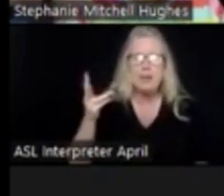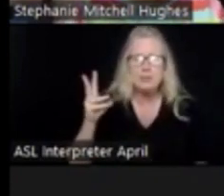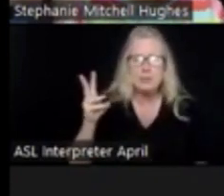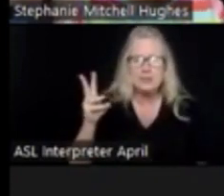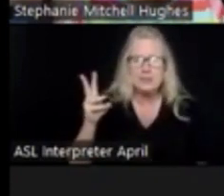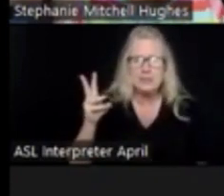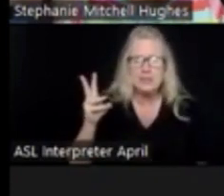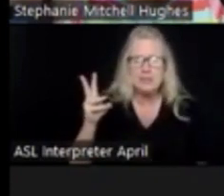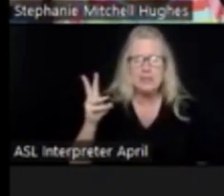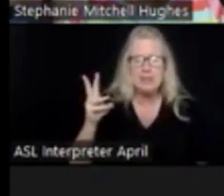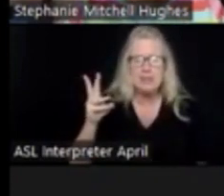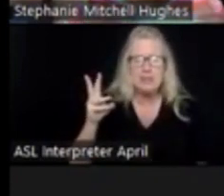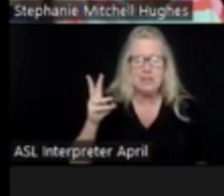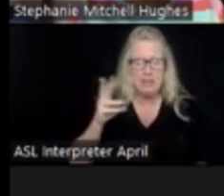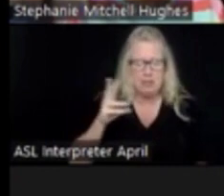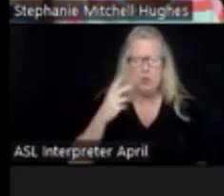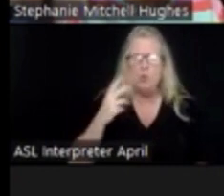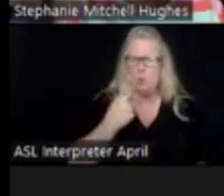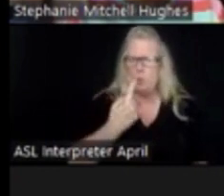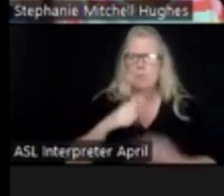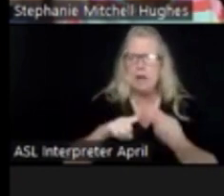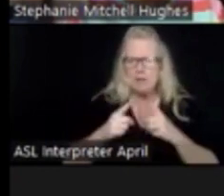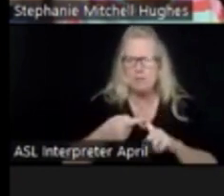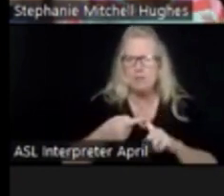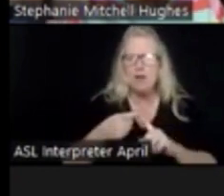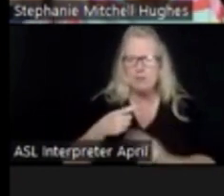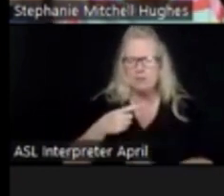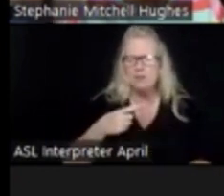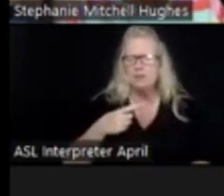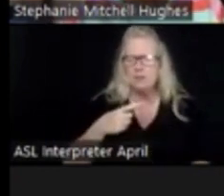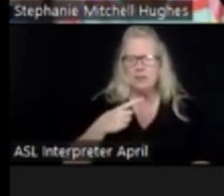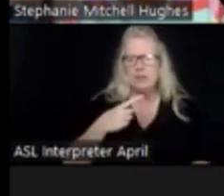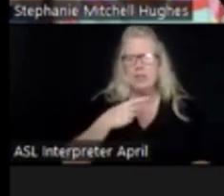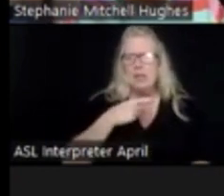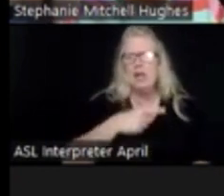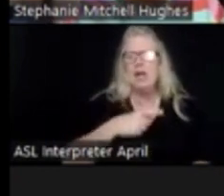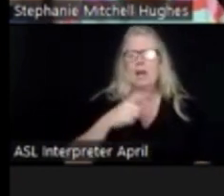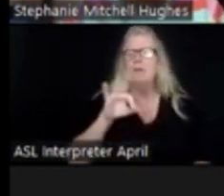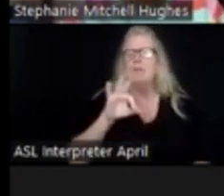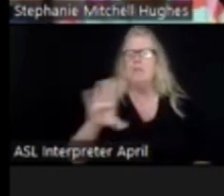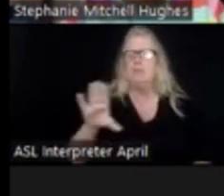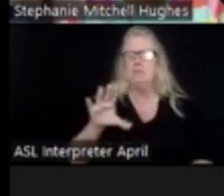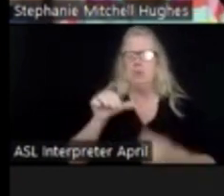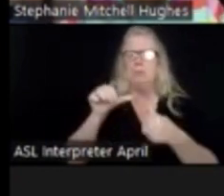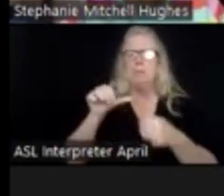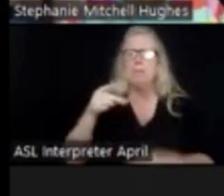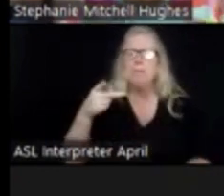1 OF MY FRIENDS SENT THE FACEBOOK POST TO MY MOTHER AND SEVERAL